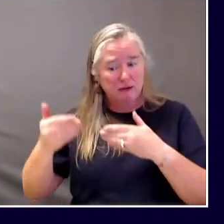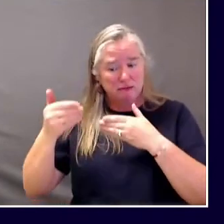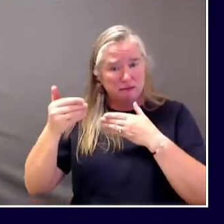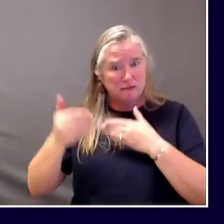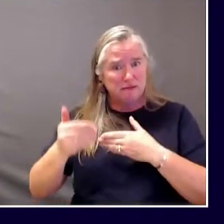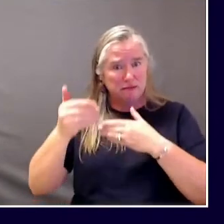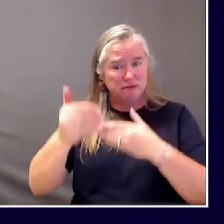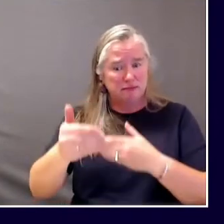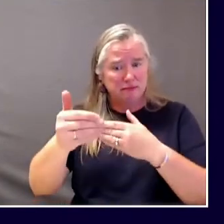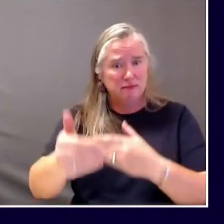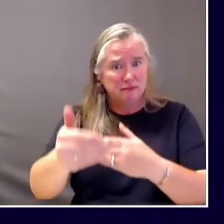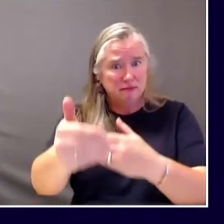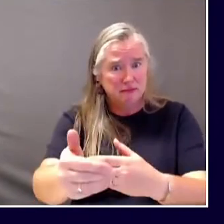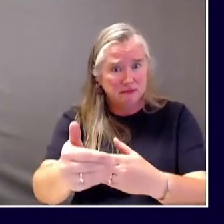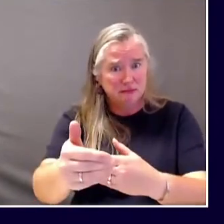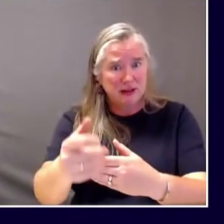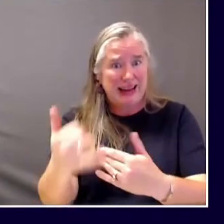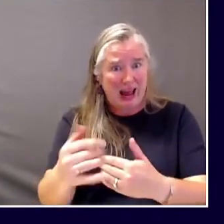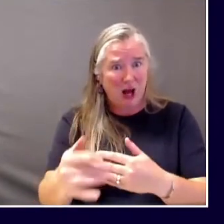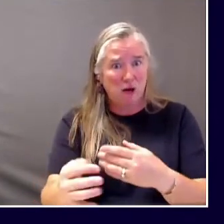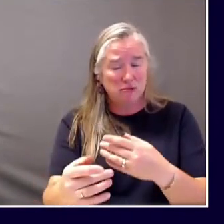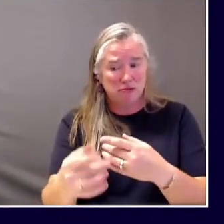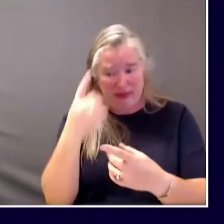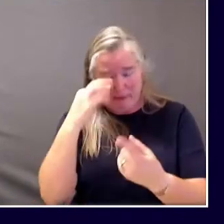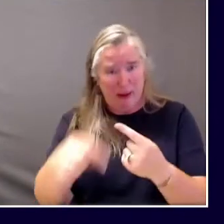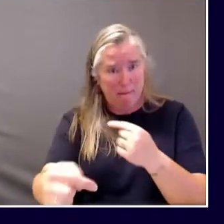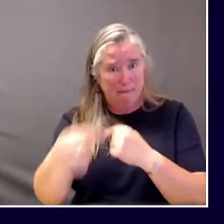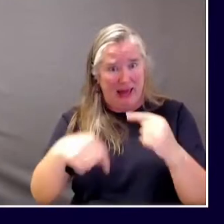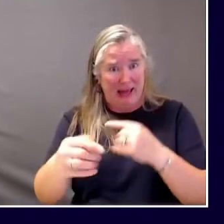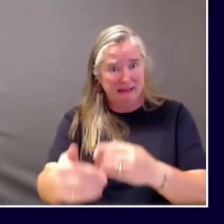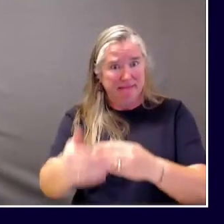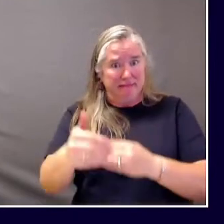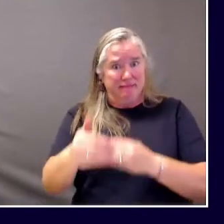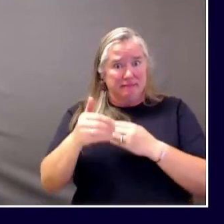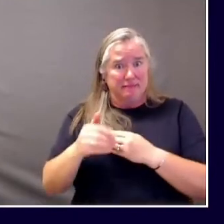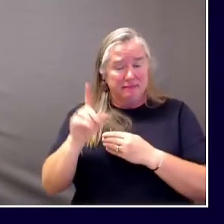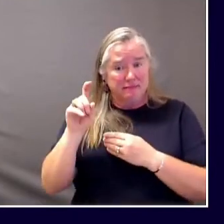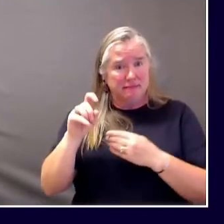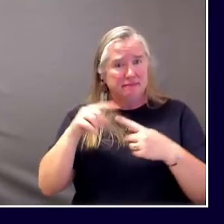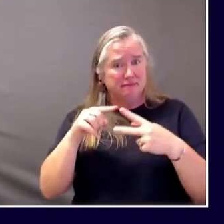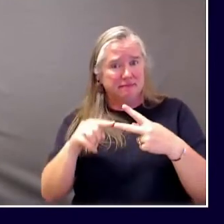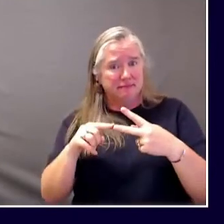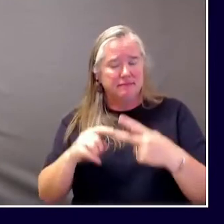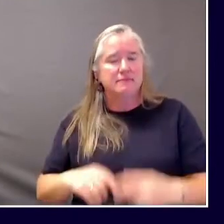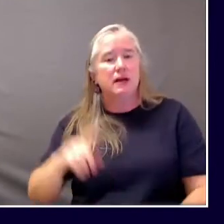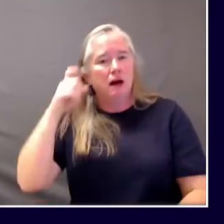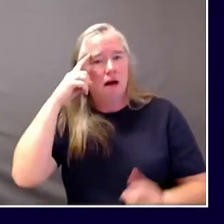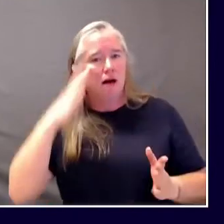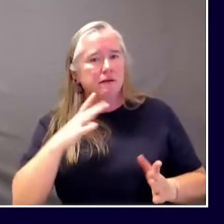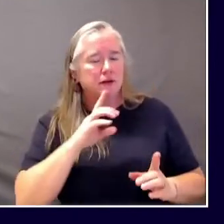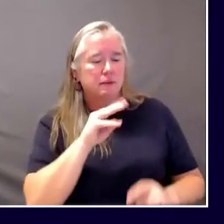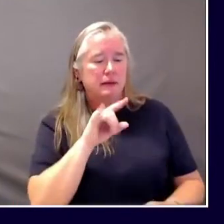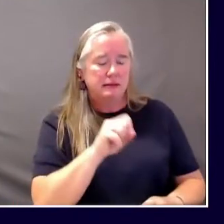sort of slow the spread of the virus at that time